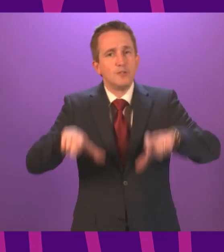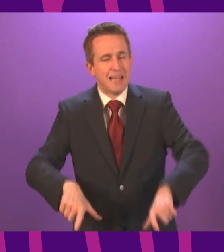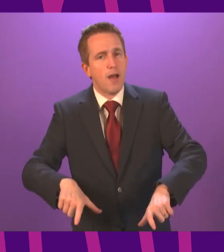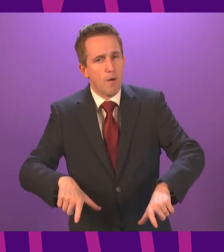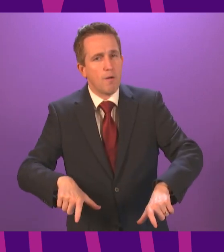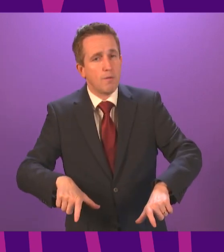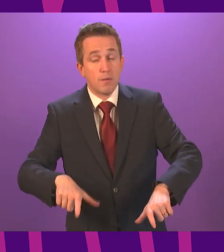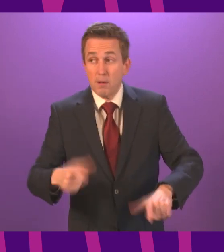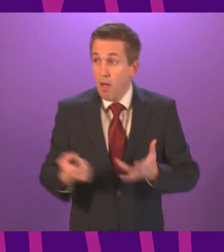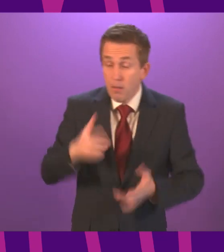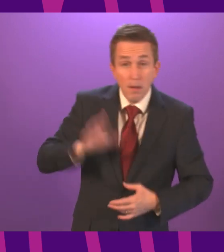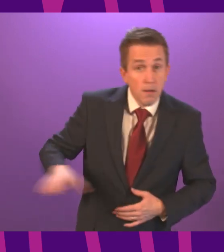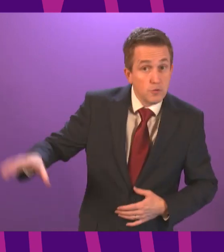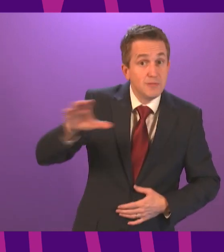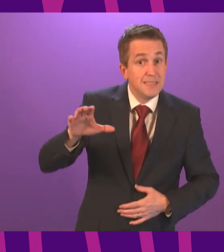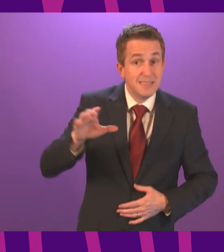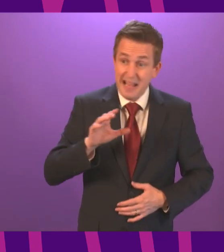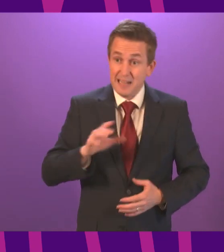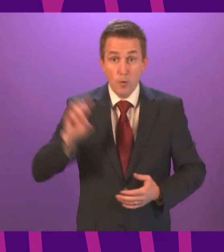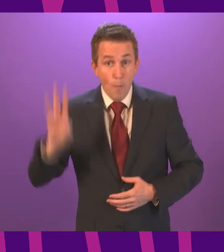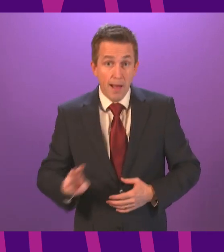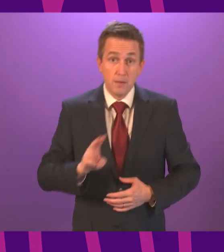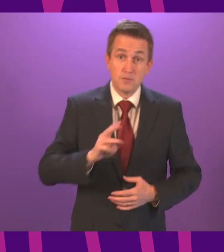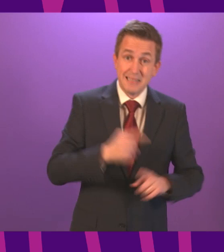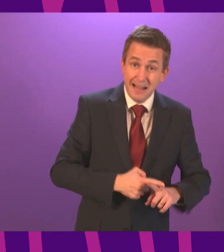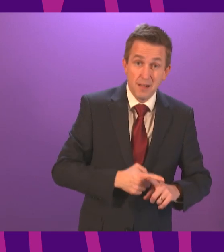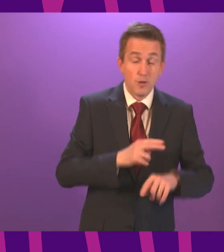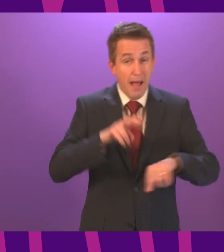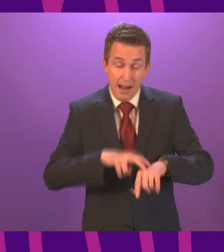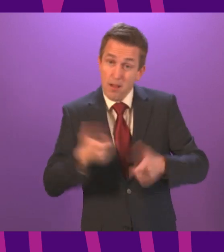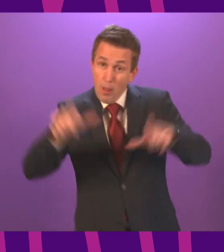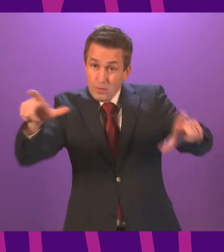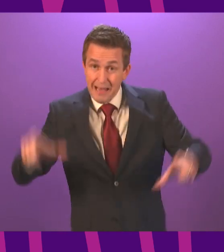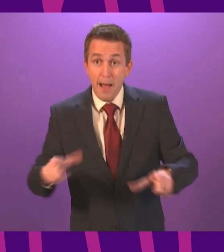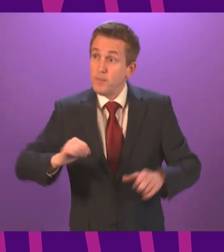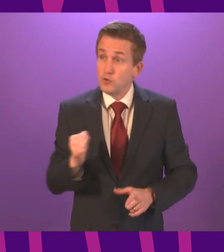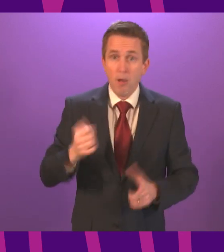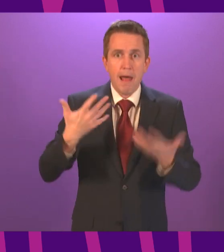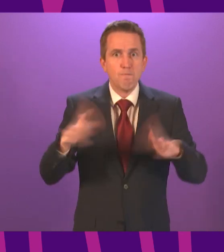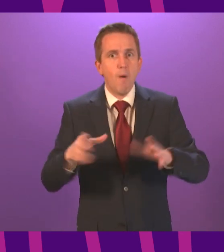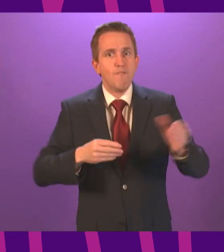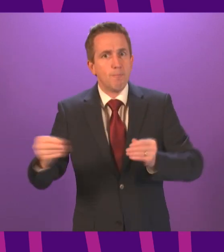parts of the UK right now. I ask people to consider that. Even if they do not agree with